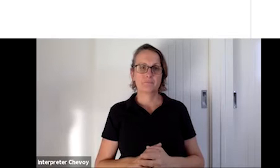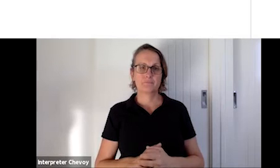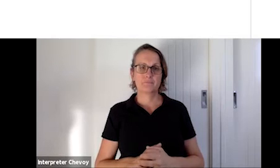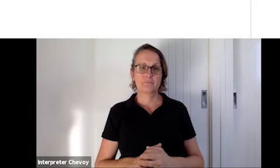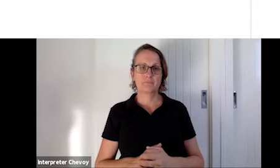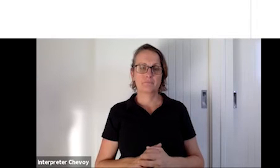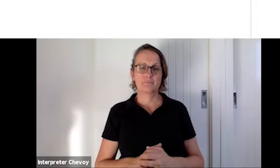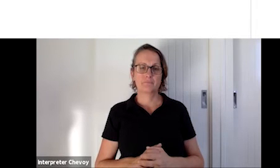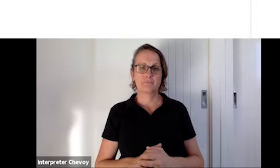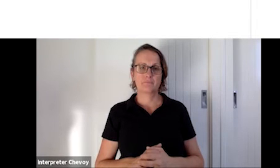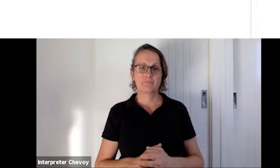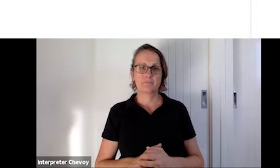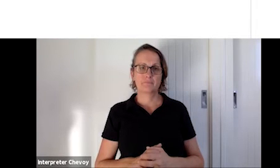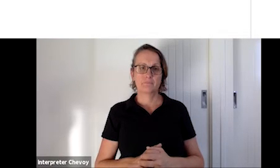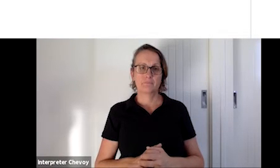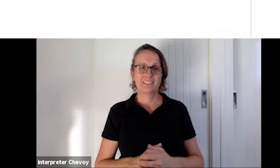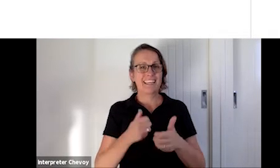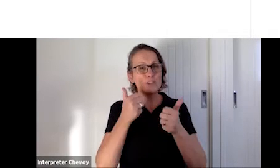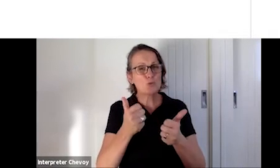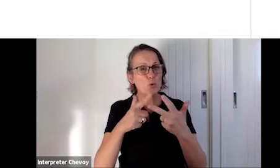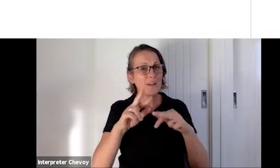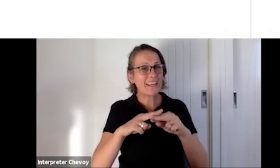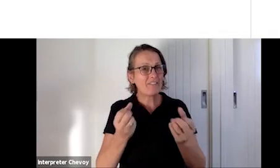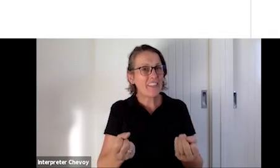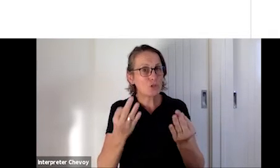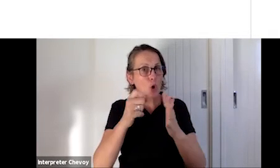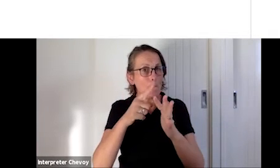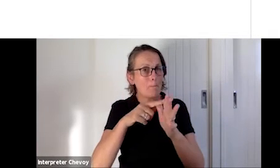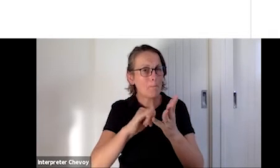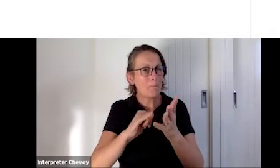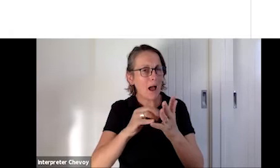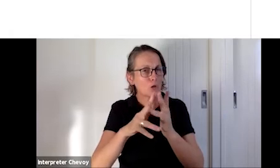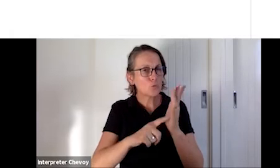necessarily password protected but there is a spot to put in a password...